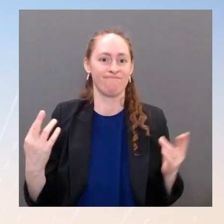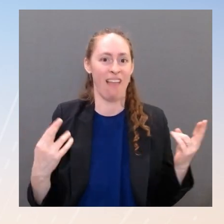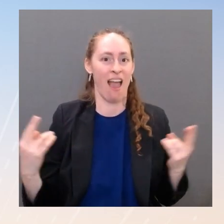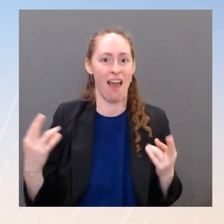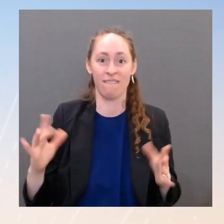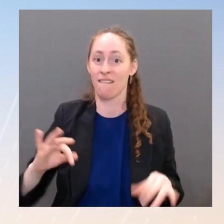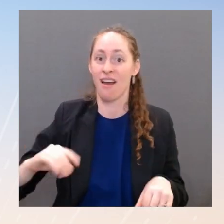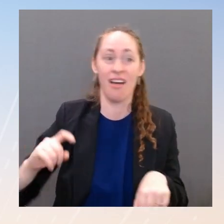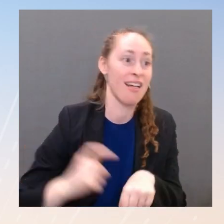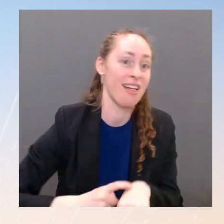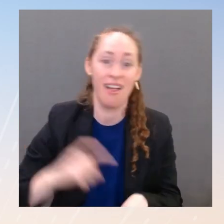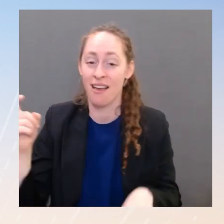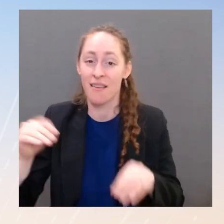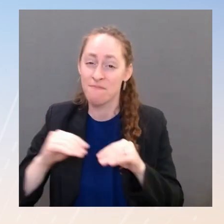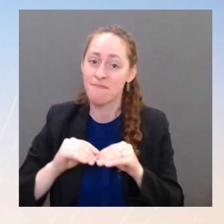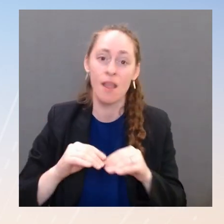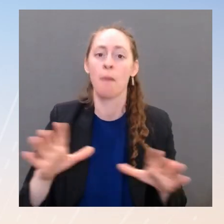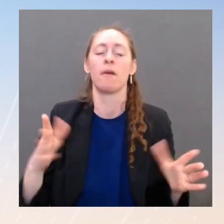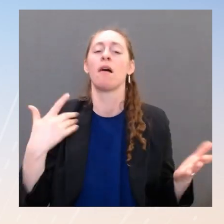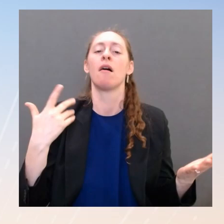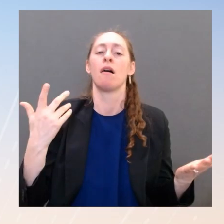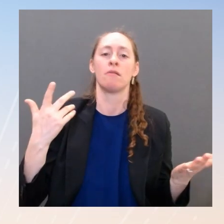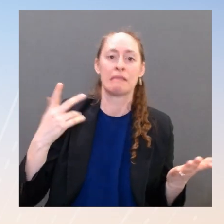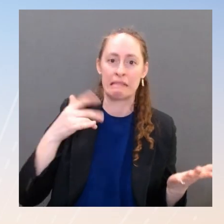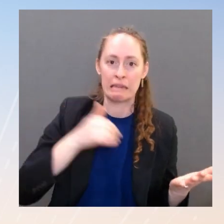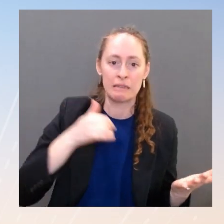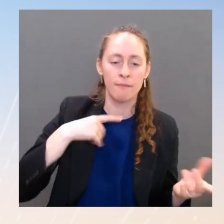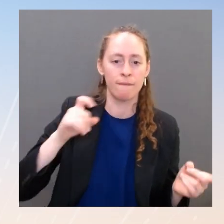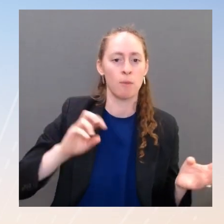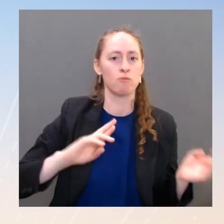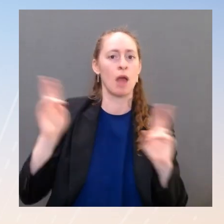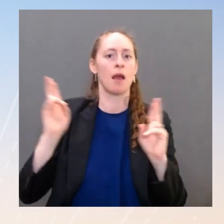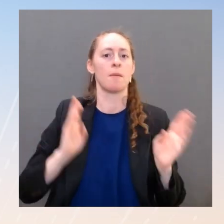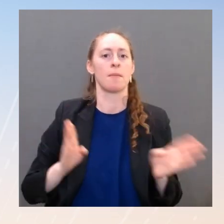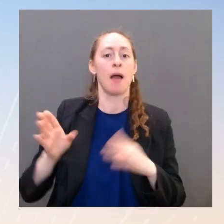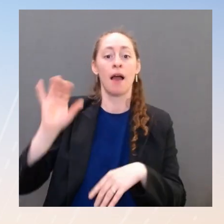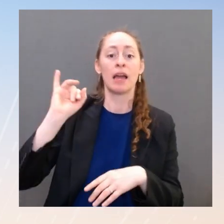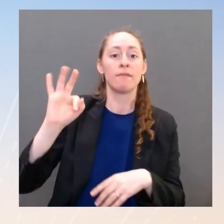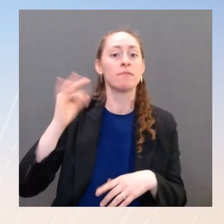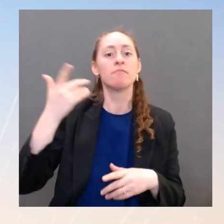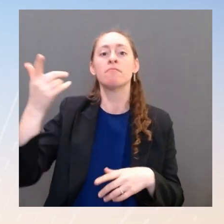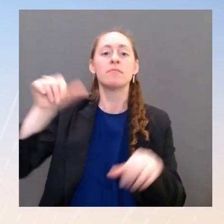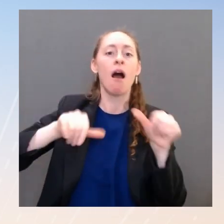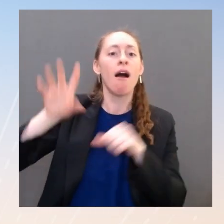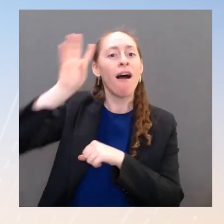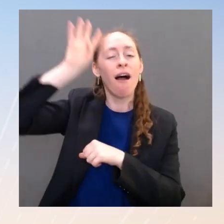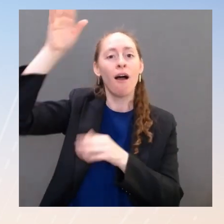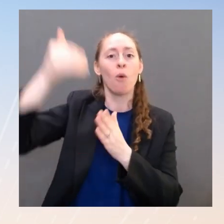modified or variant-specific vaccines or treatments to protect the American people as we continue battling COVID.